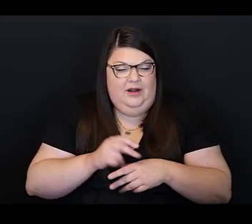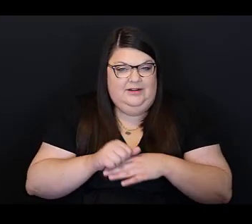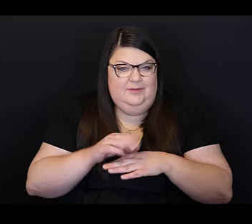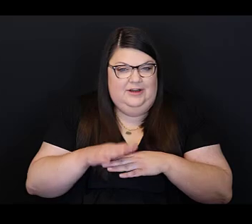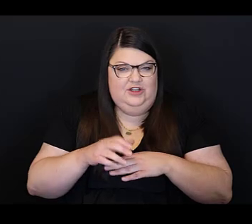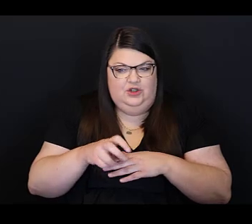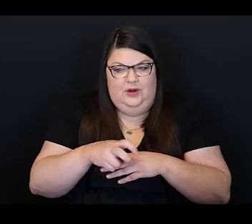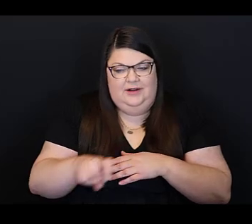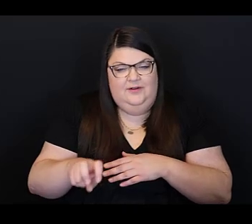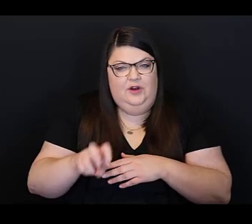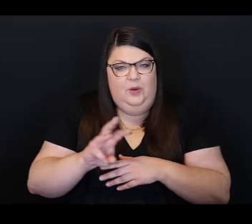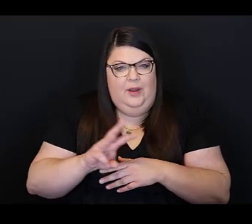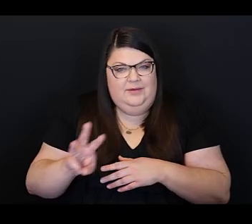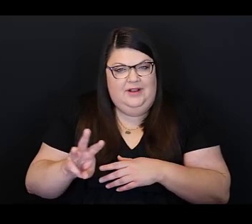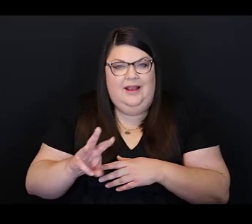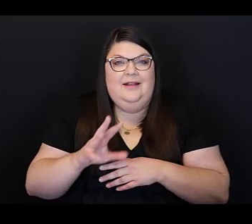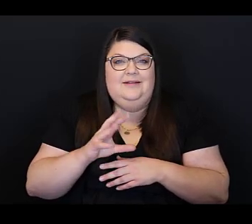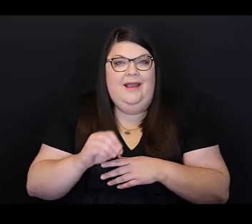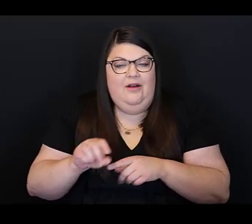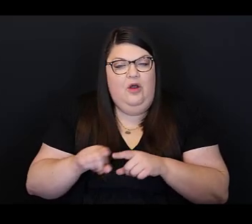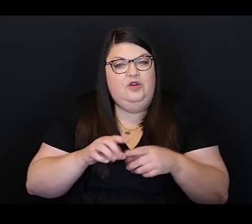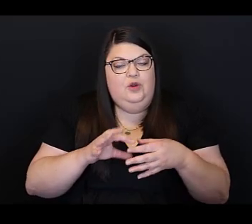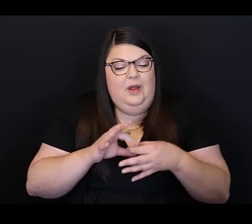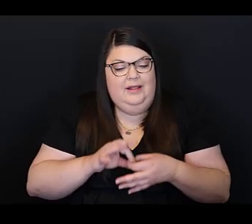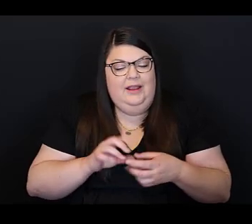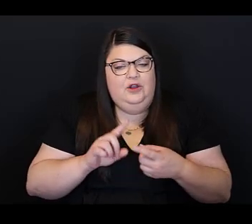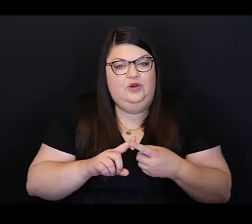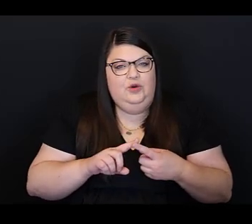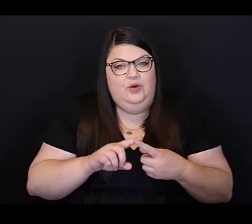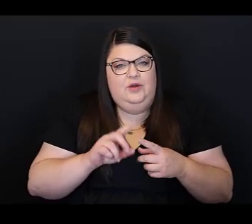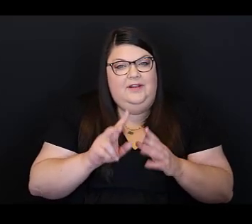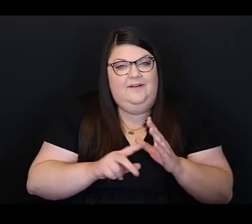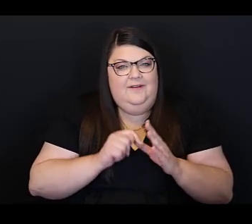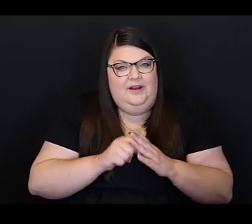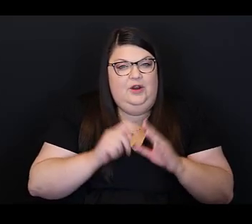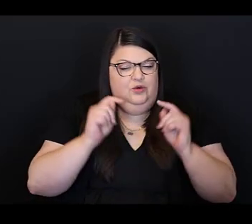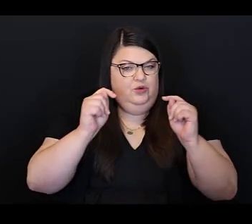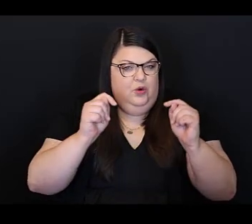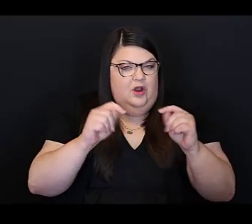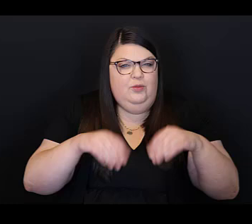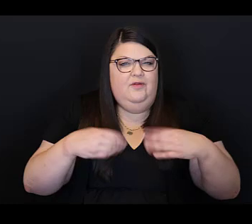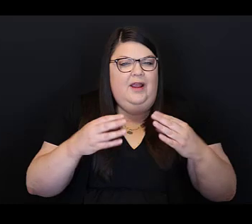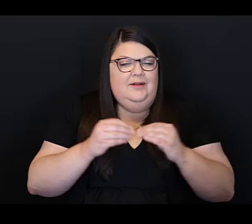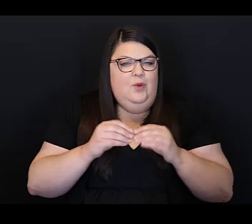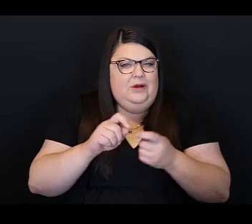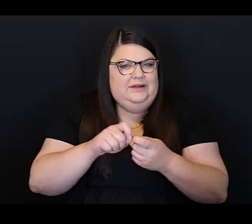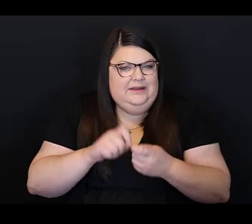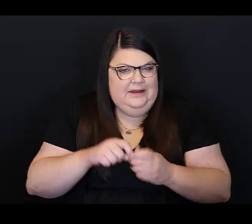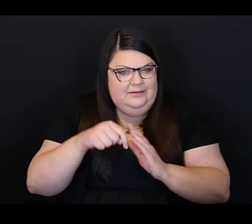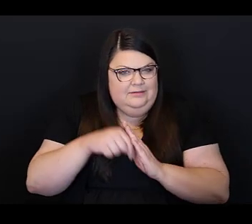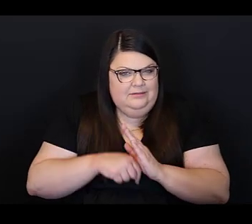Websites as well as a link to a video tutorial which provides more details on the process and